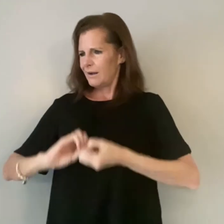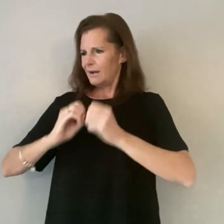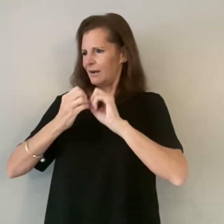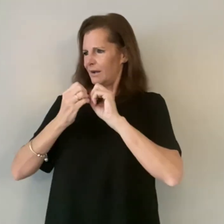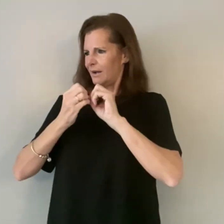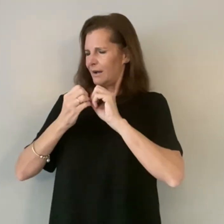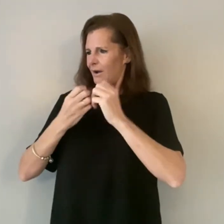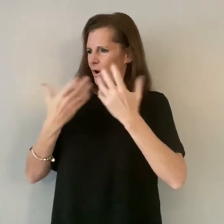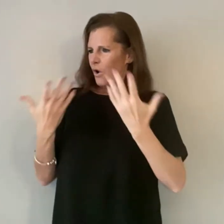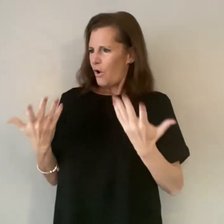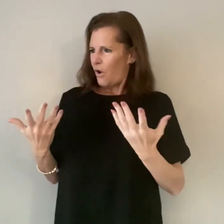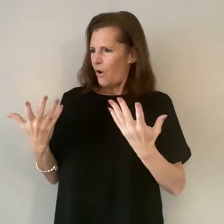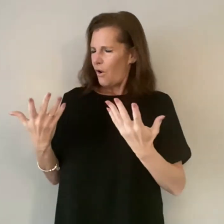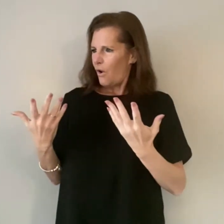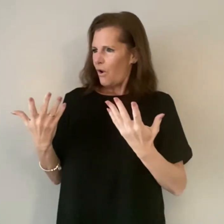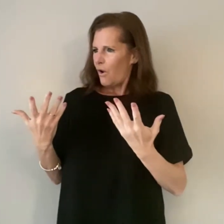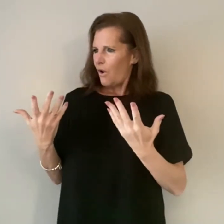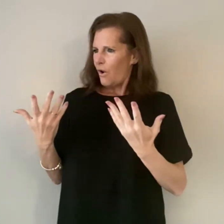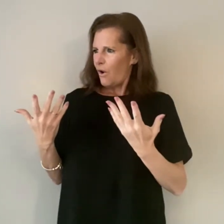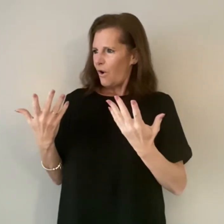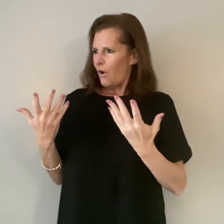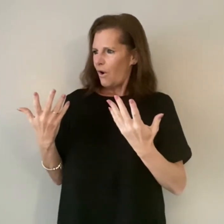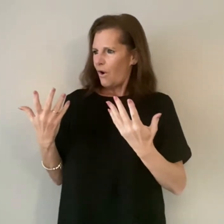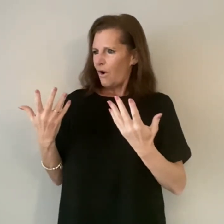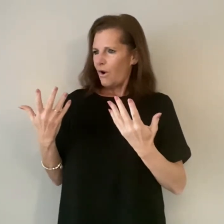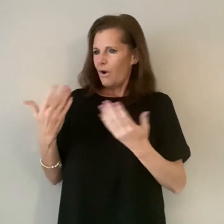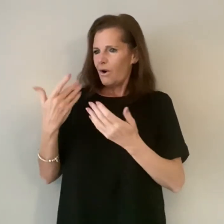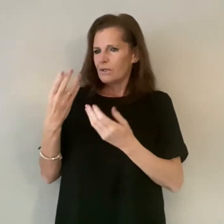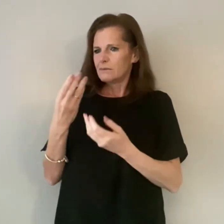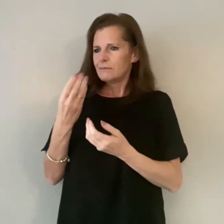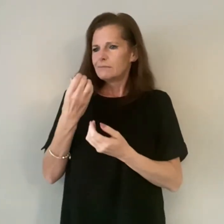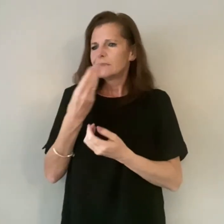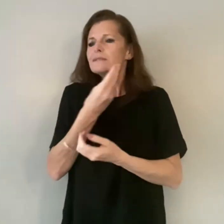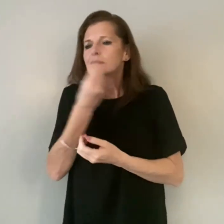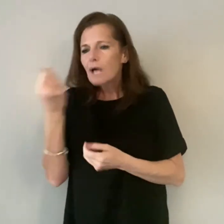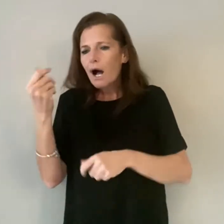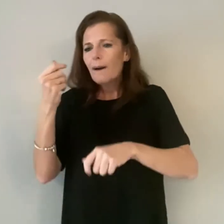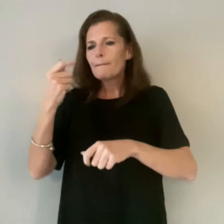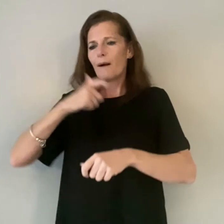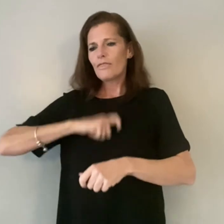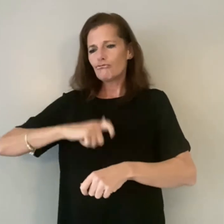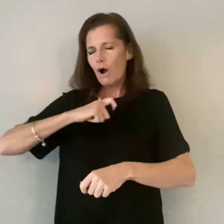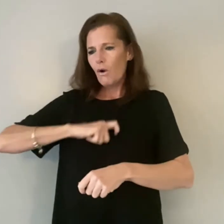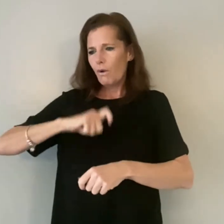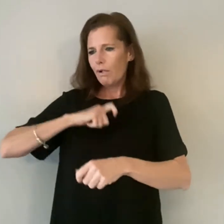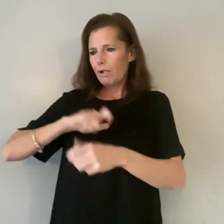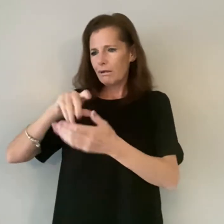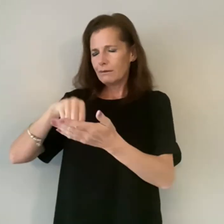develop or ensure that a certain percentage or a certain number of the roles of our, on our board